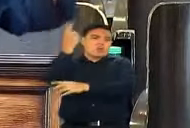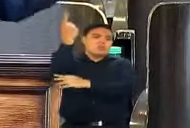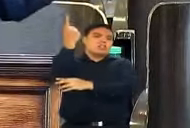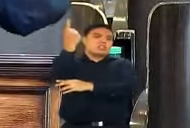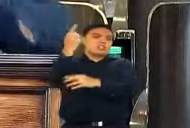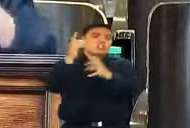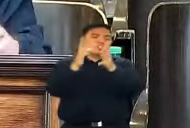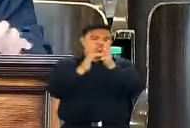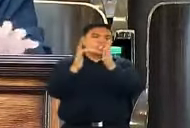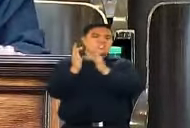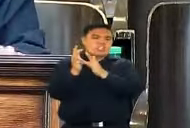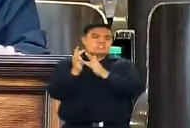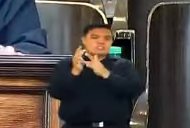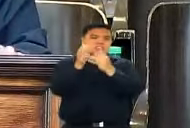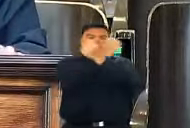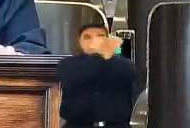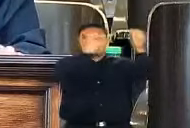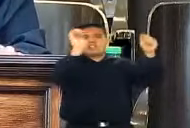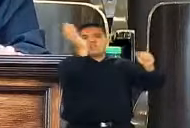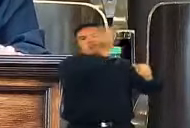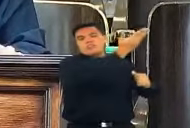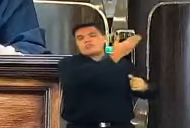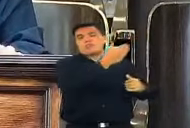is Bible